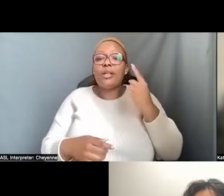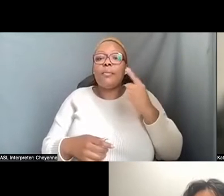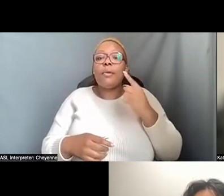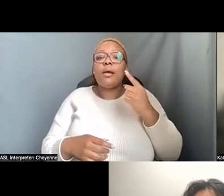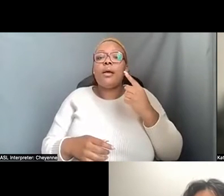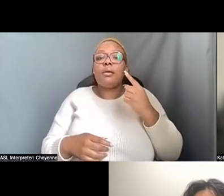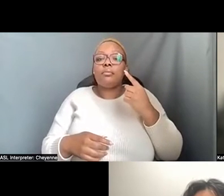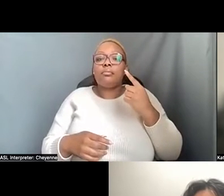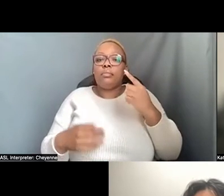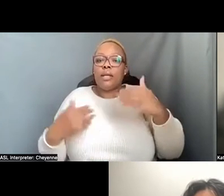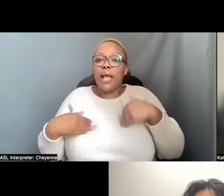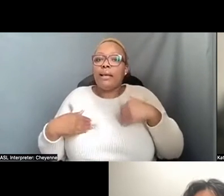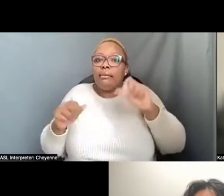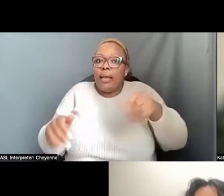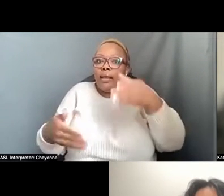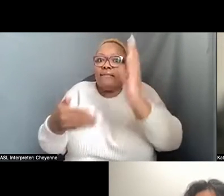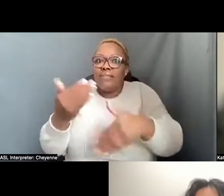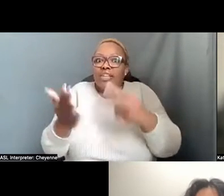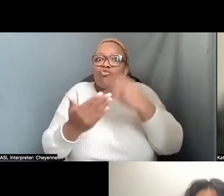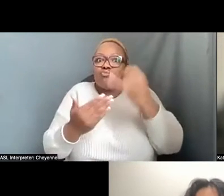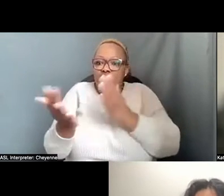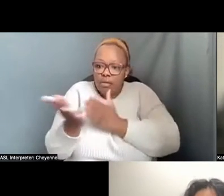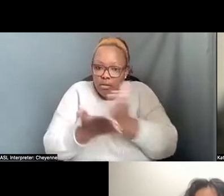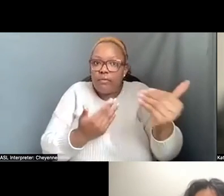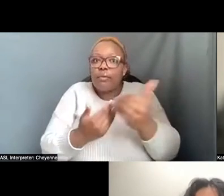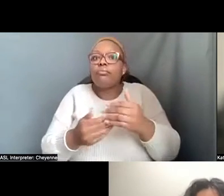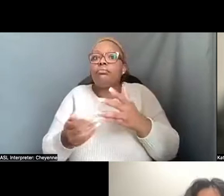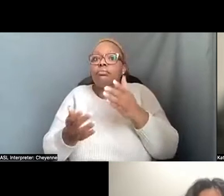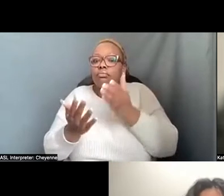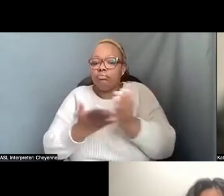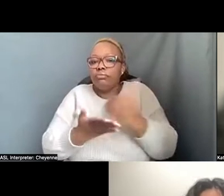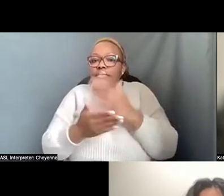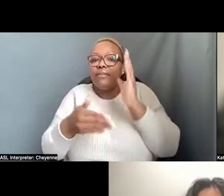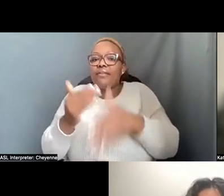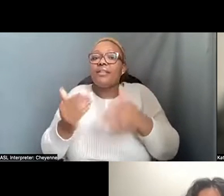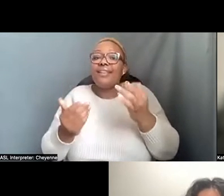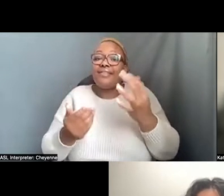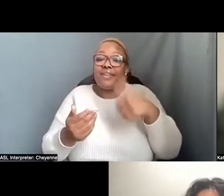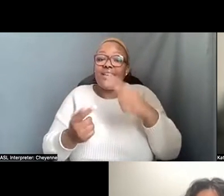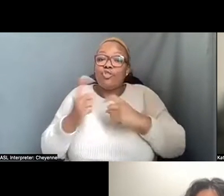finishing projects. If you have any other questions about that, again, please feel free to reach out. I know it seems a little bit hard core.